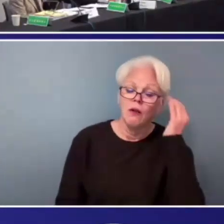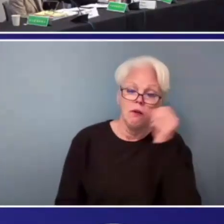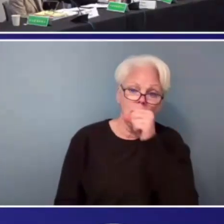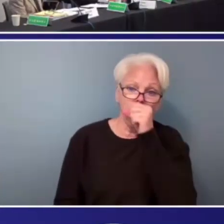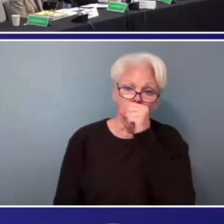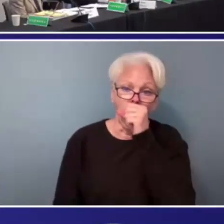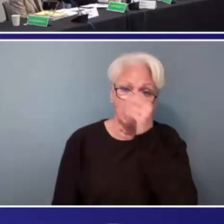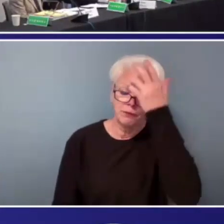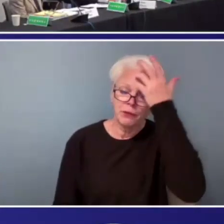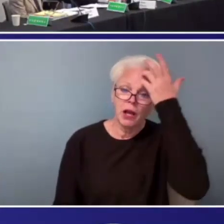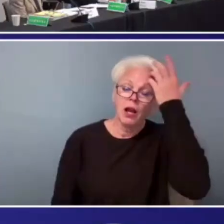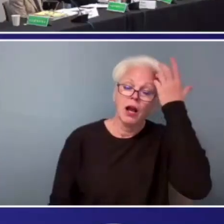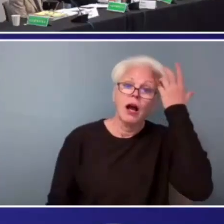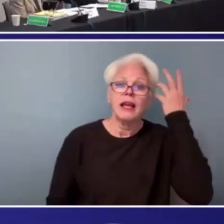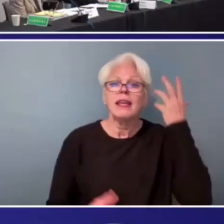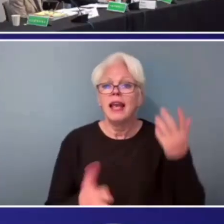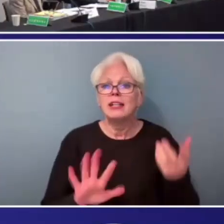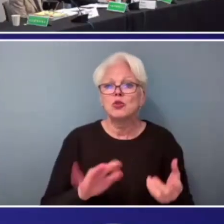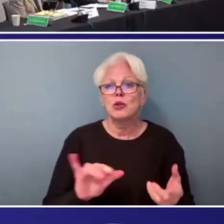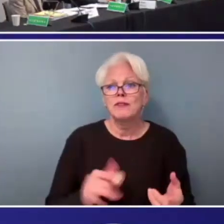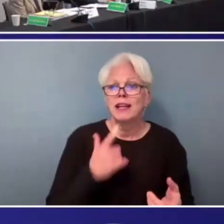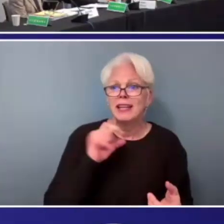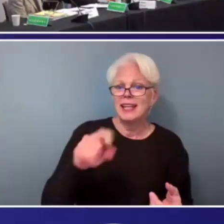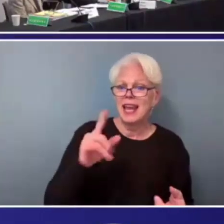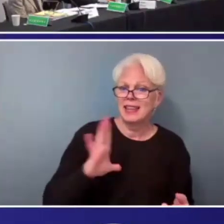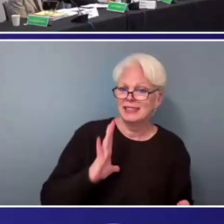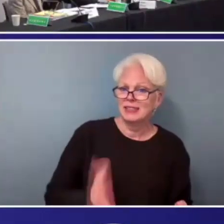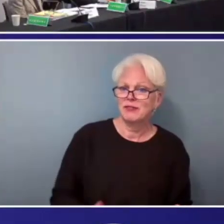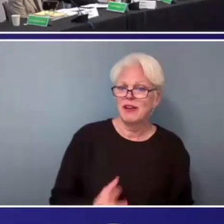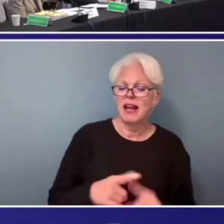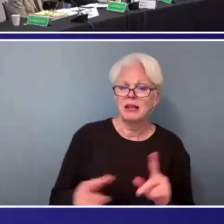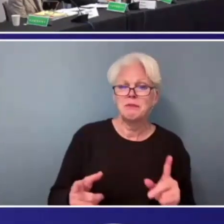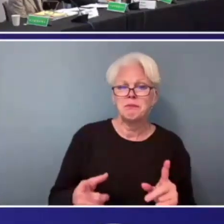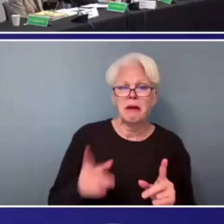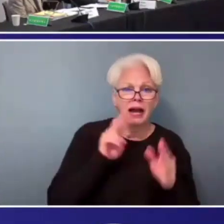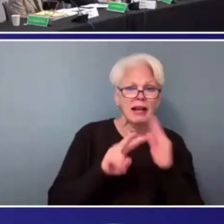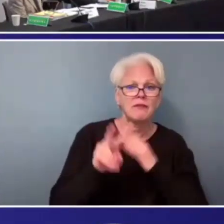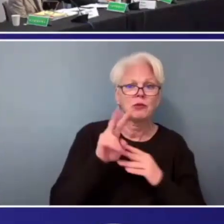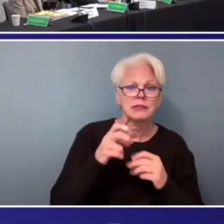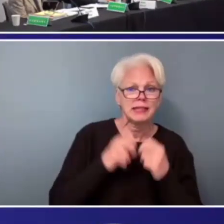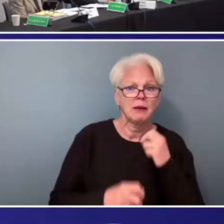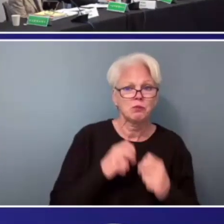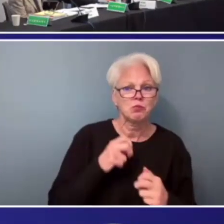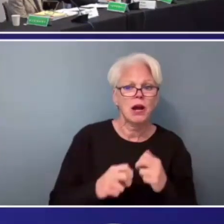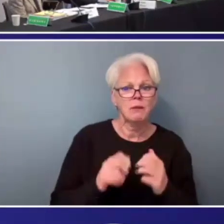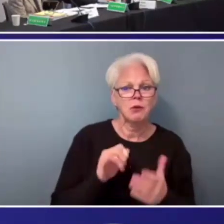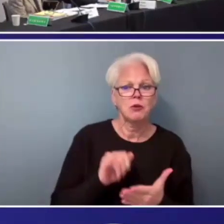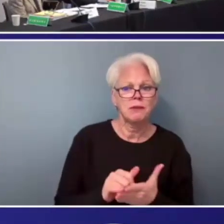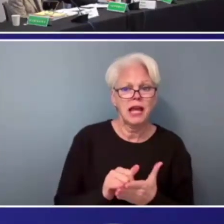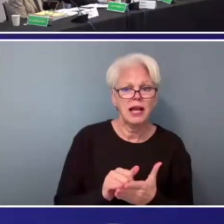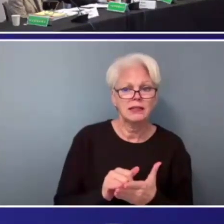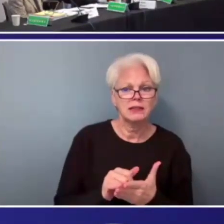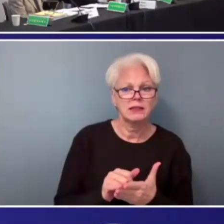yeah, that's fine, except I just see this problem where an institution of higher